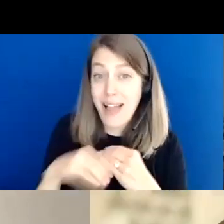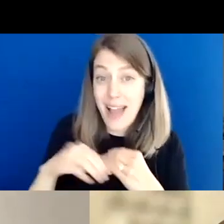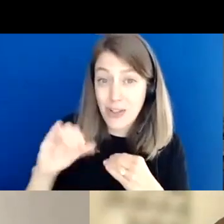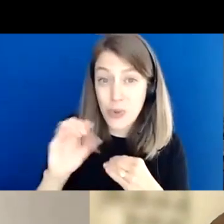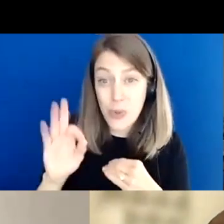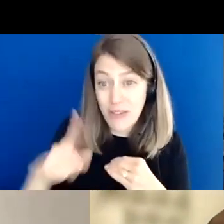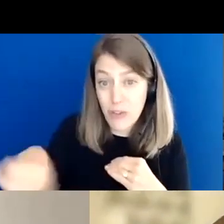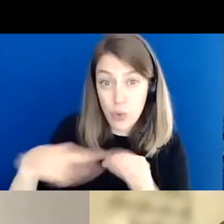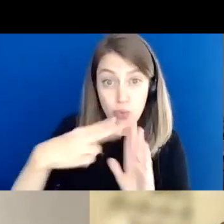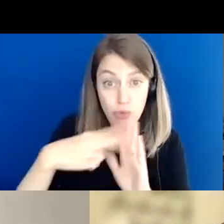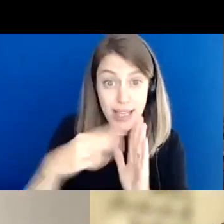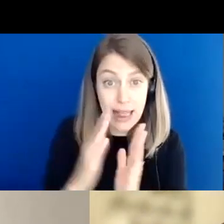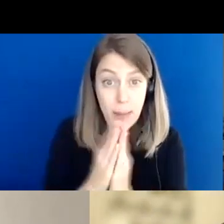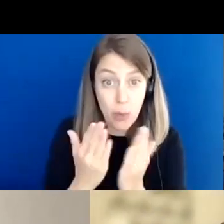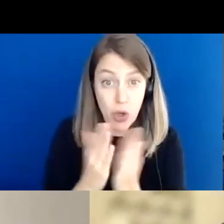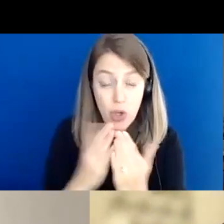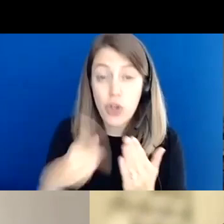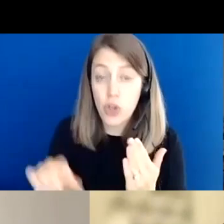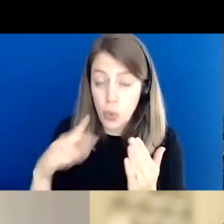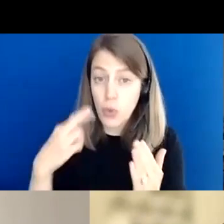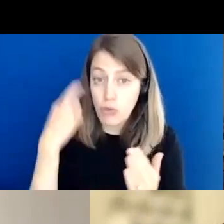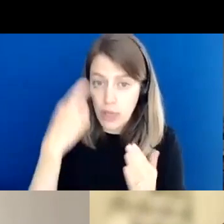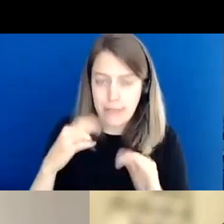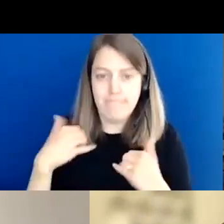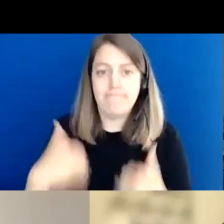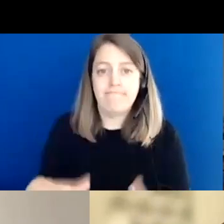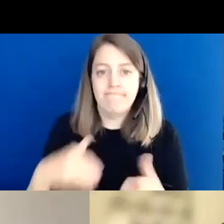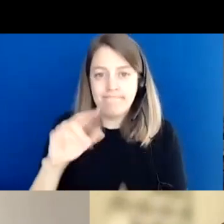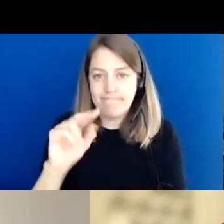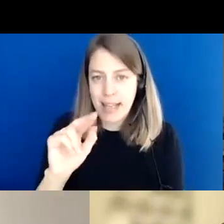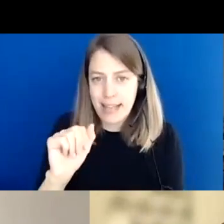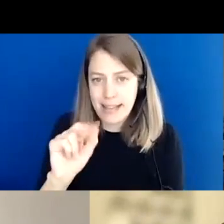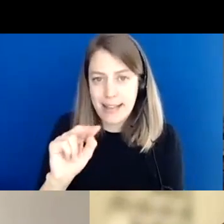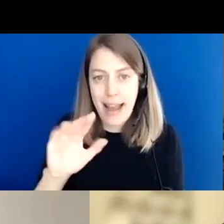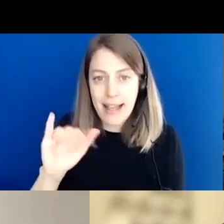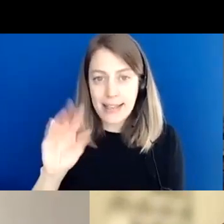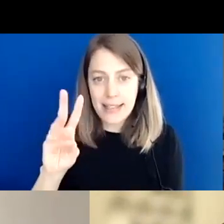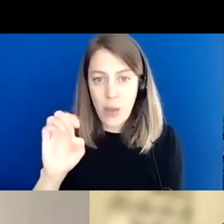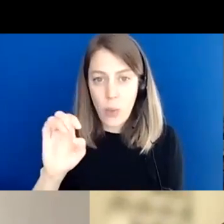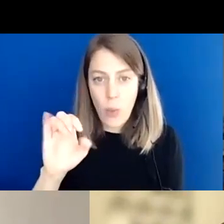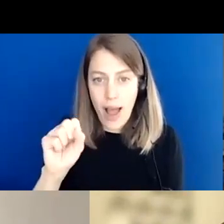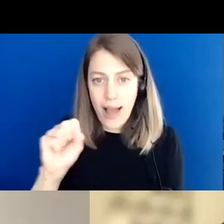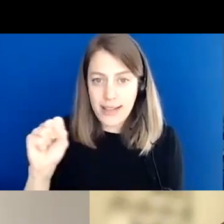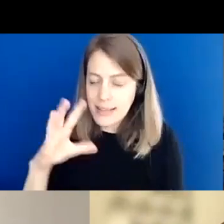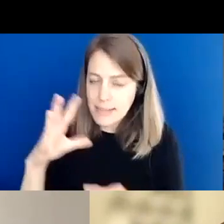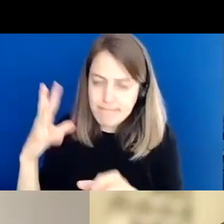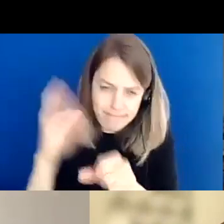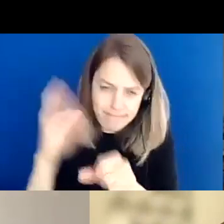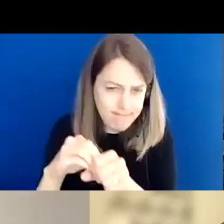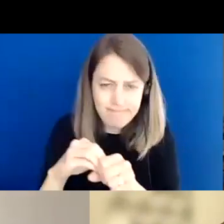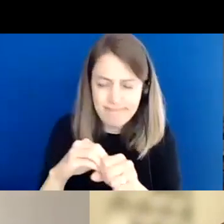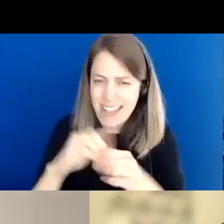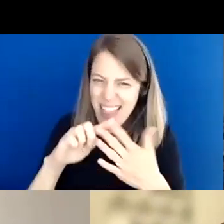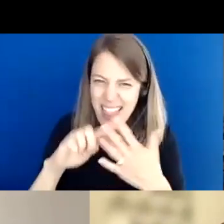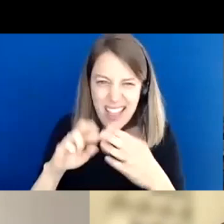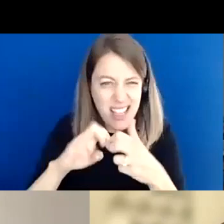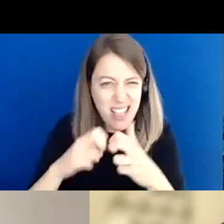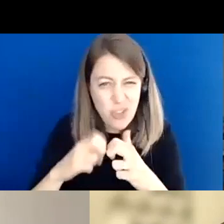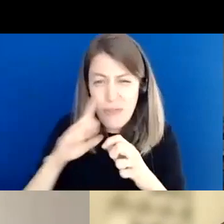you will see how central Nancy Weiss has been to these issues for a very, very long time. And a great debt of gratitude.